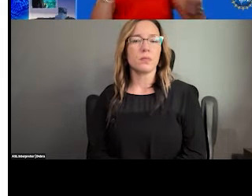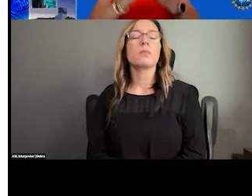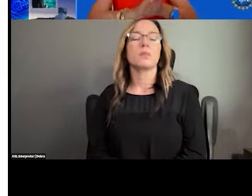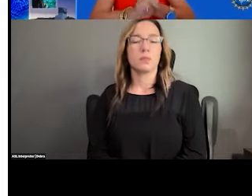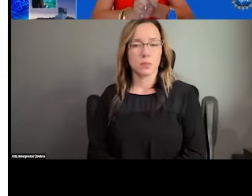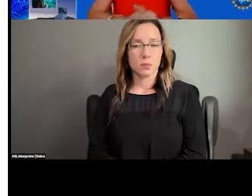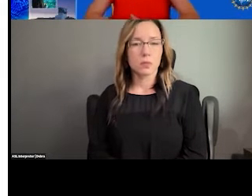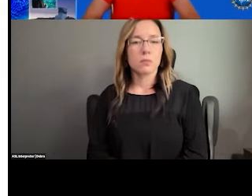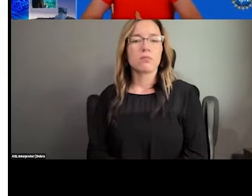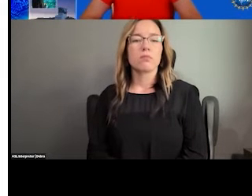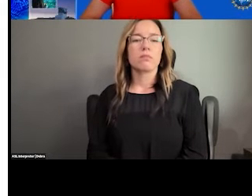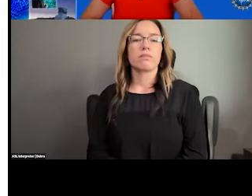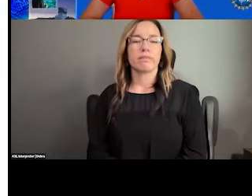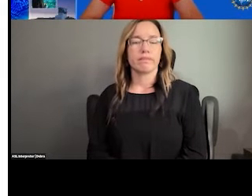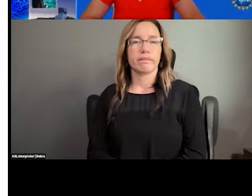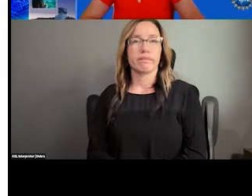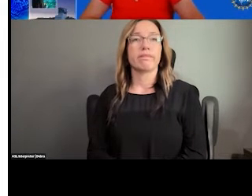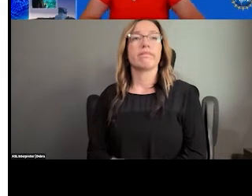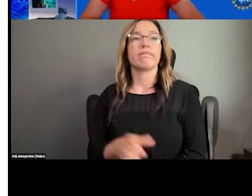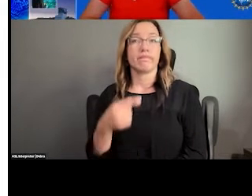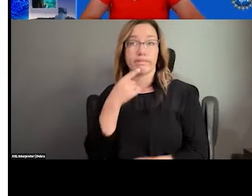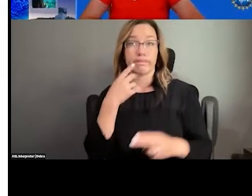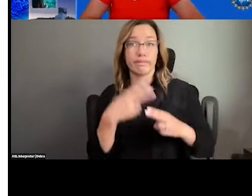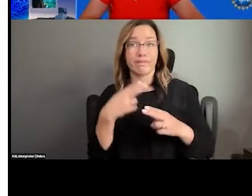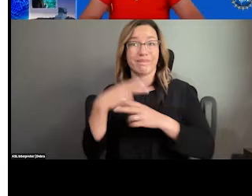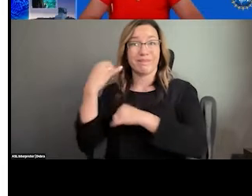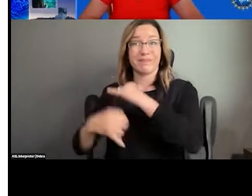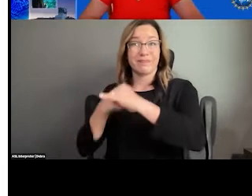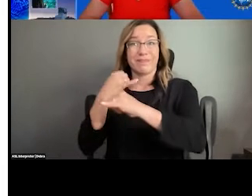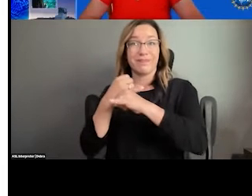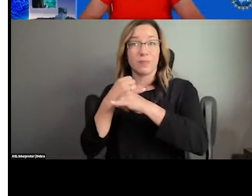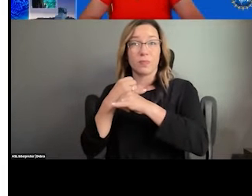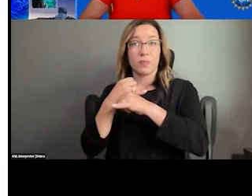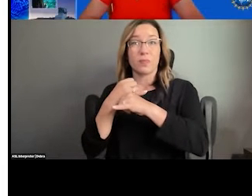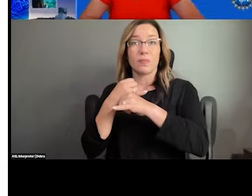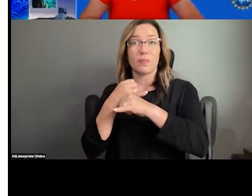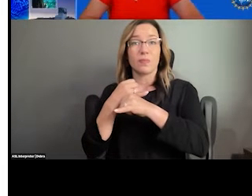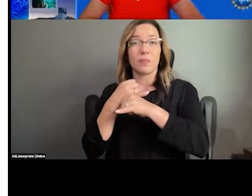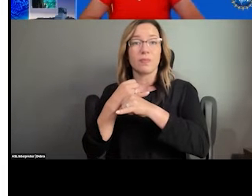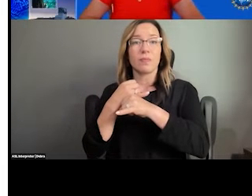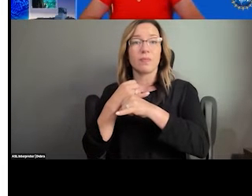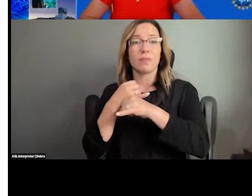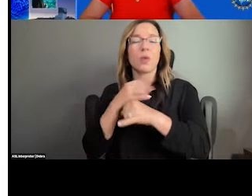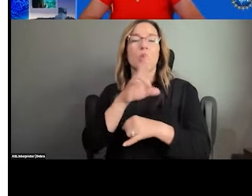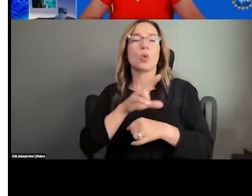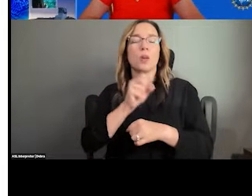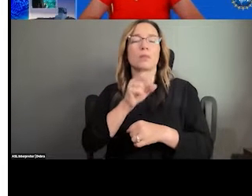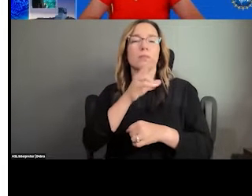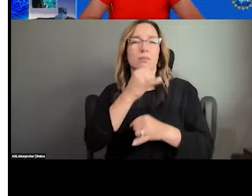with the international branch campuses of US Institutions of Higher Education,